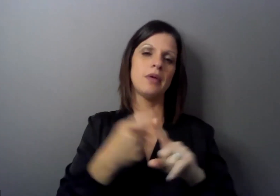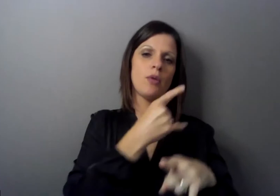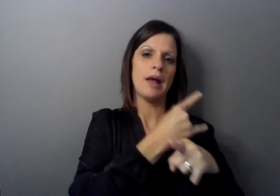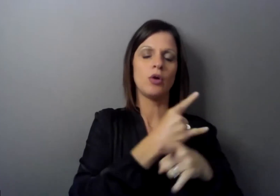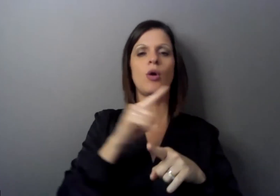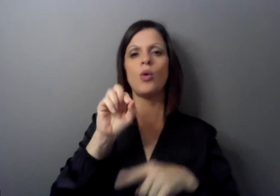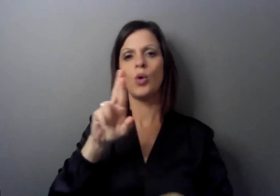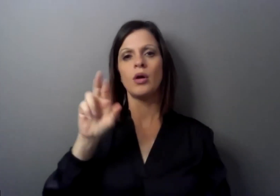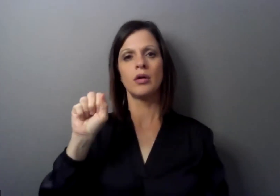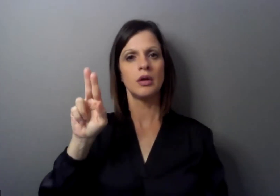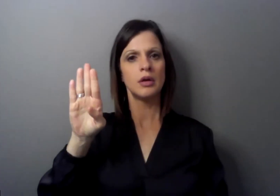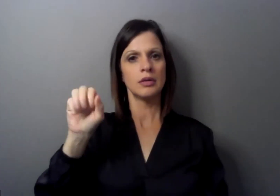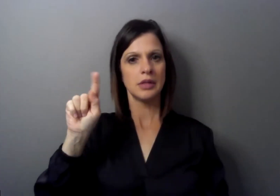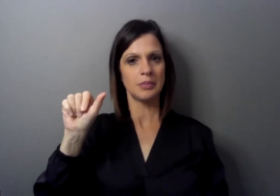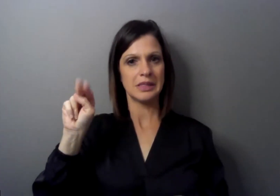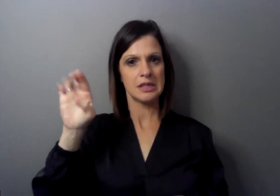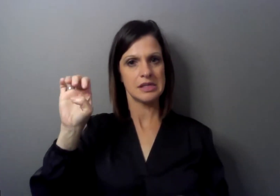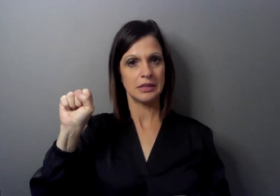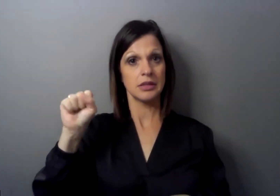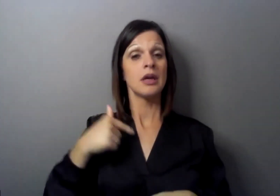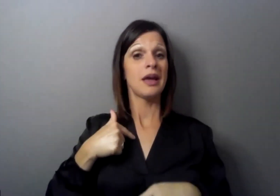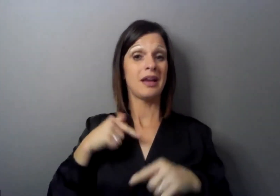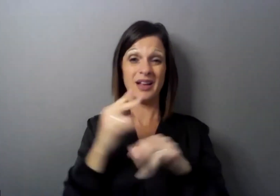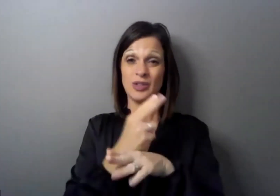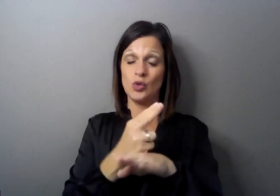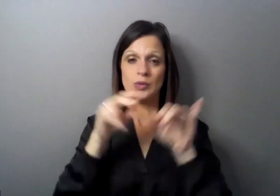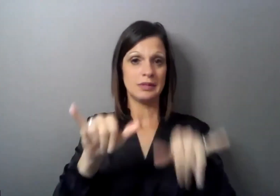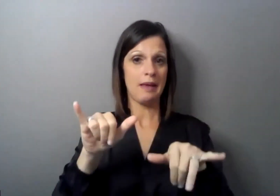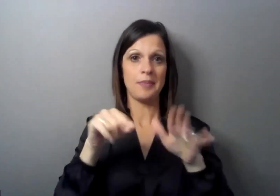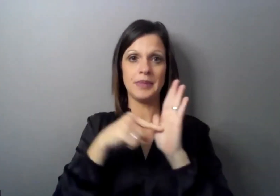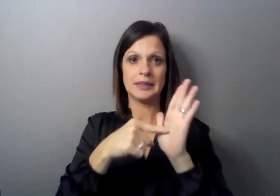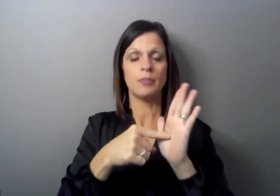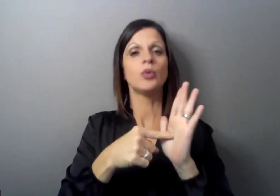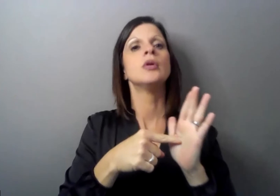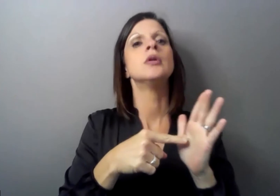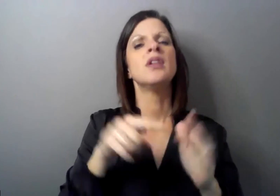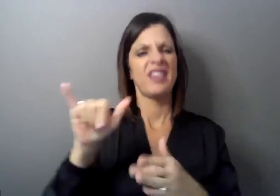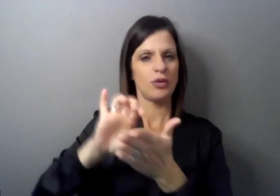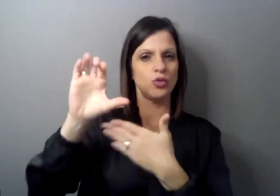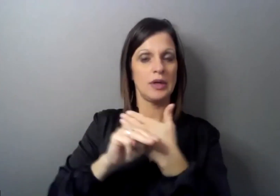I say the same example because that curriculum teaches it. That just like